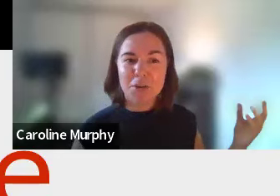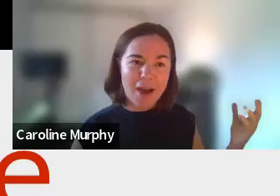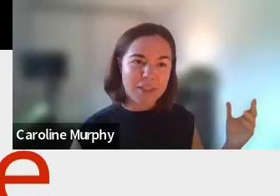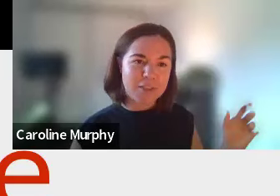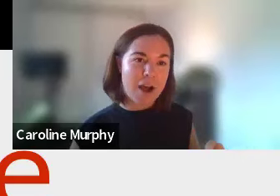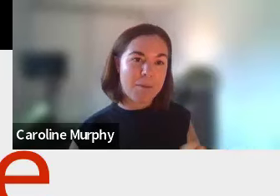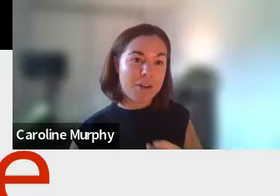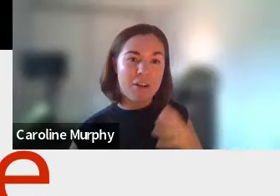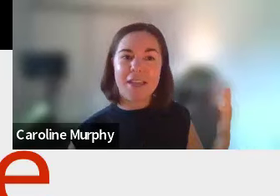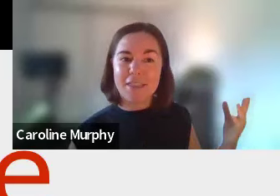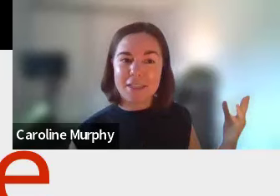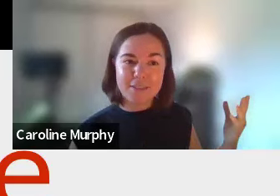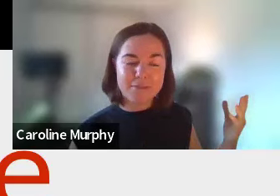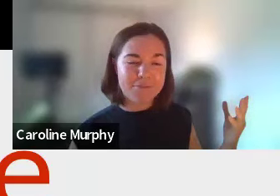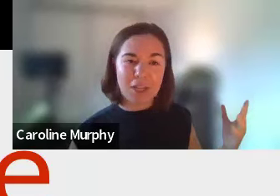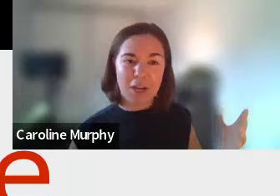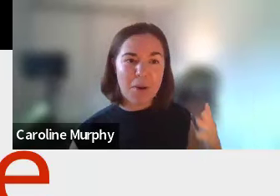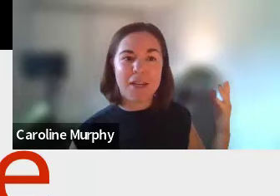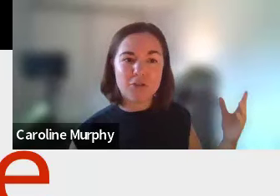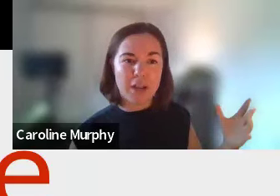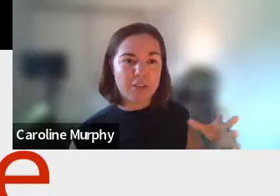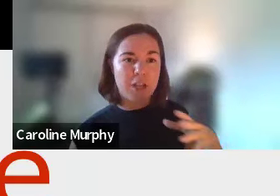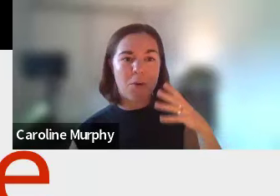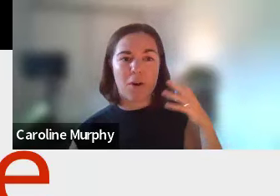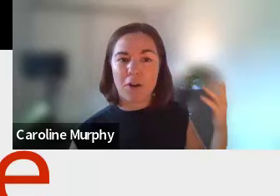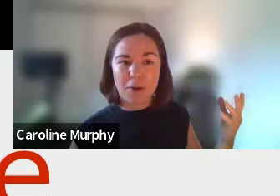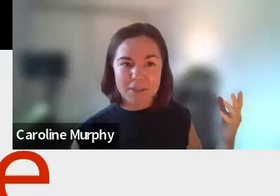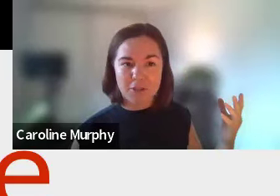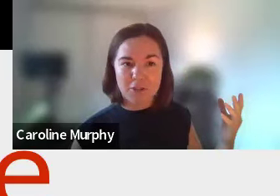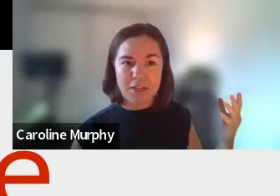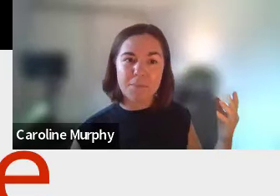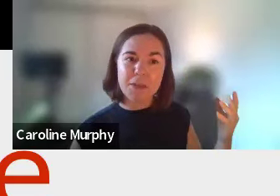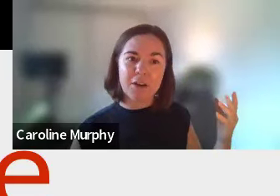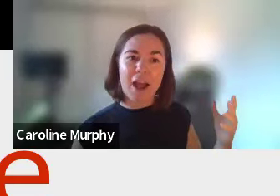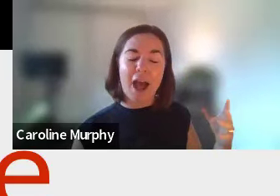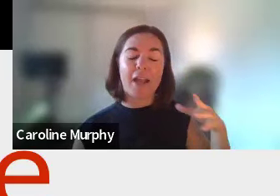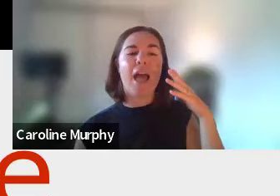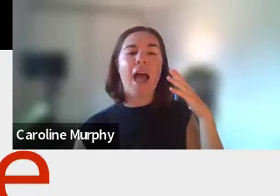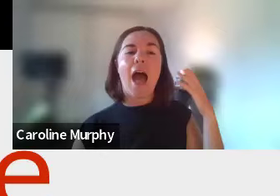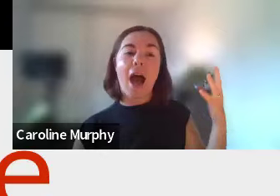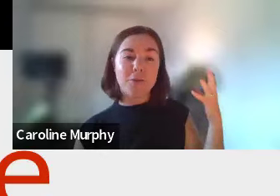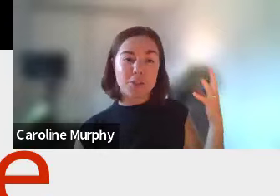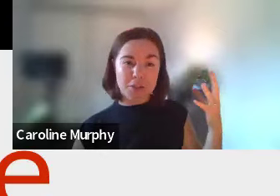you have the job or you're in this administration or career position as a bureaucrat. How do you